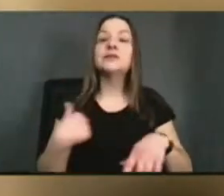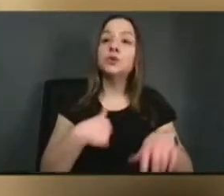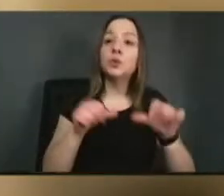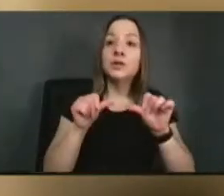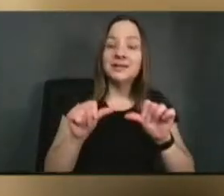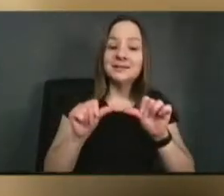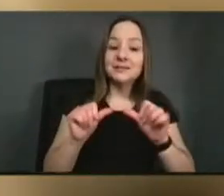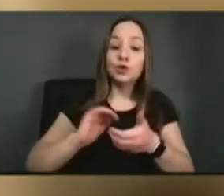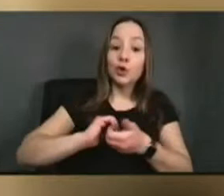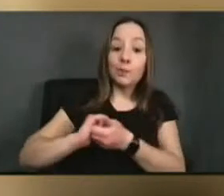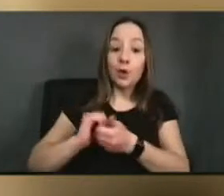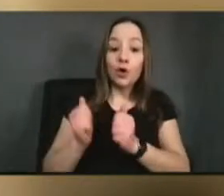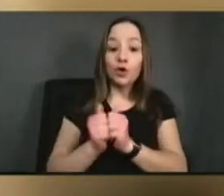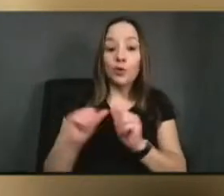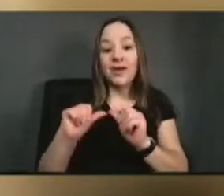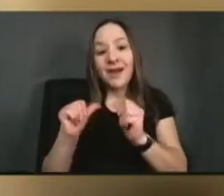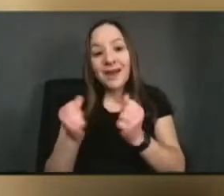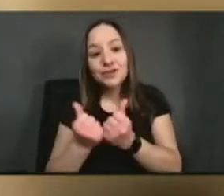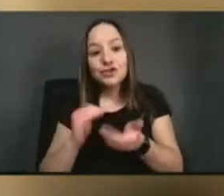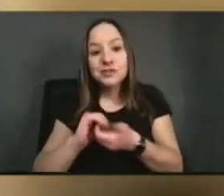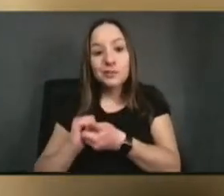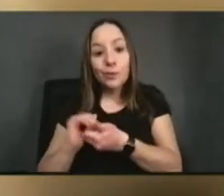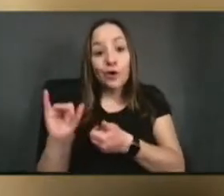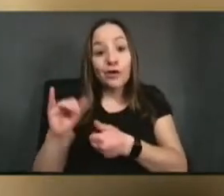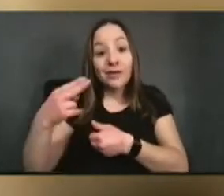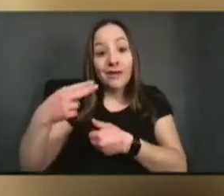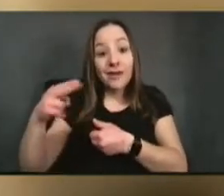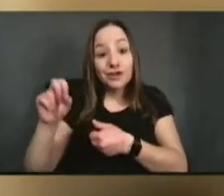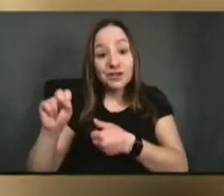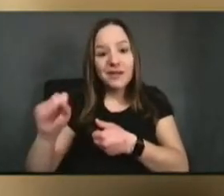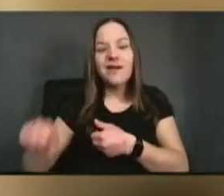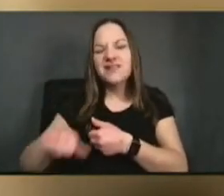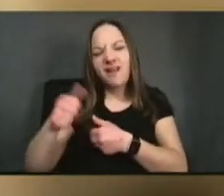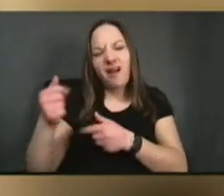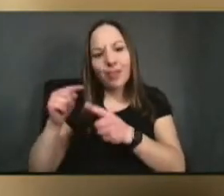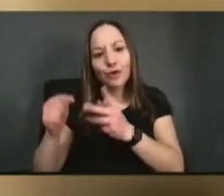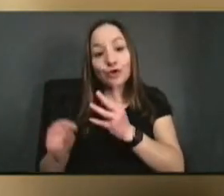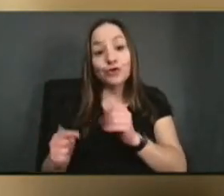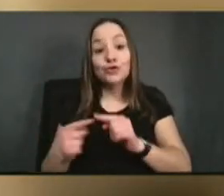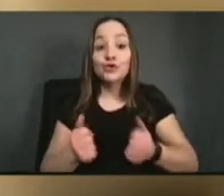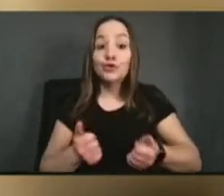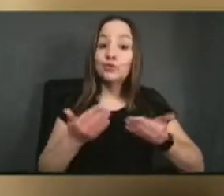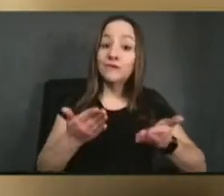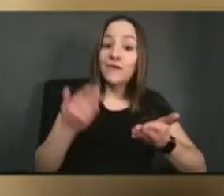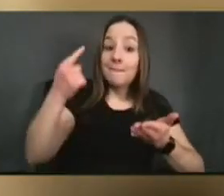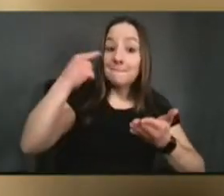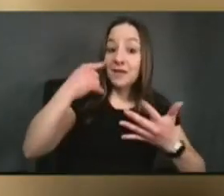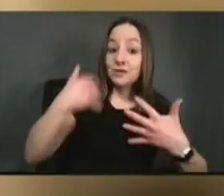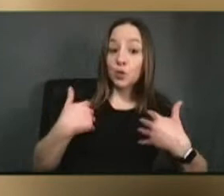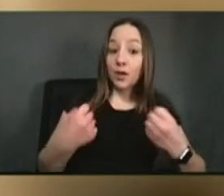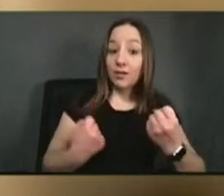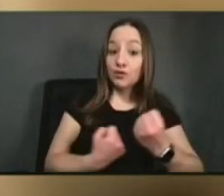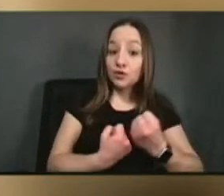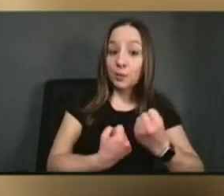as our students. We continue to partner with our agency partners